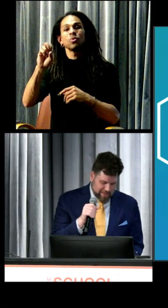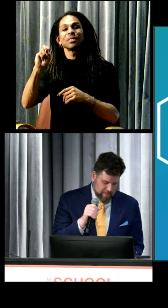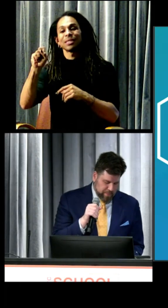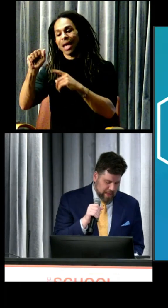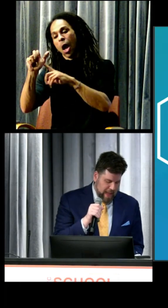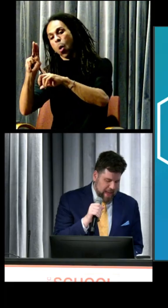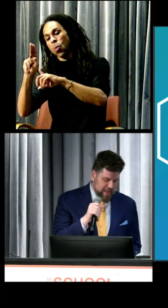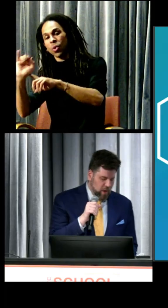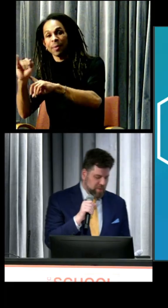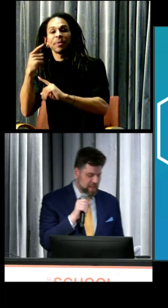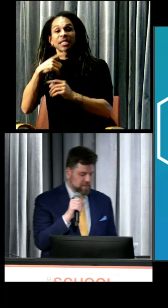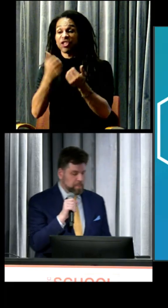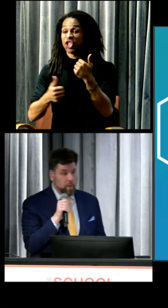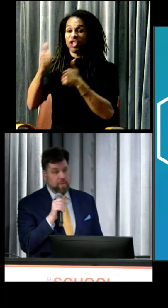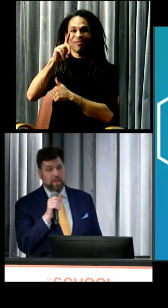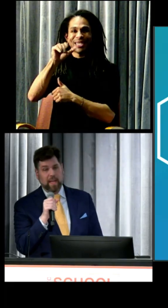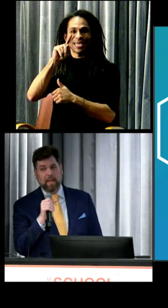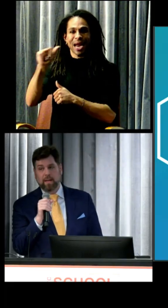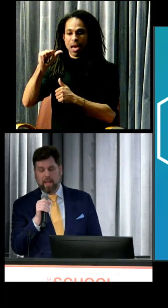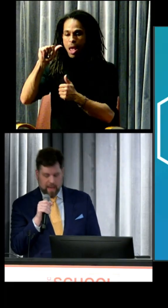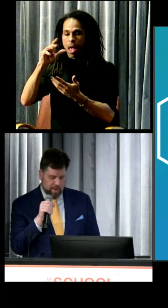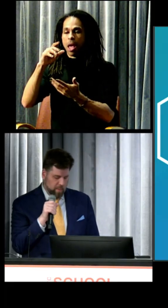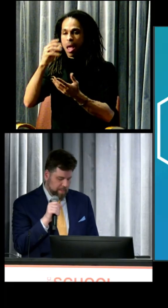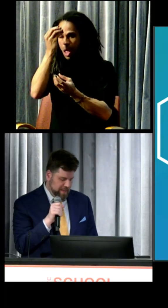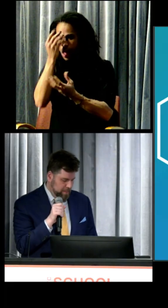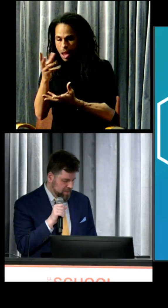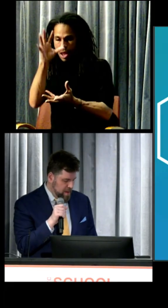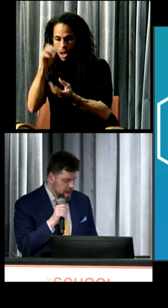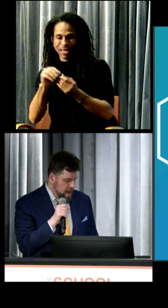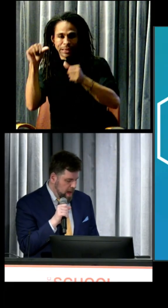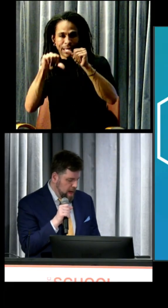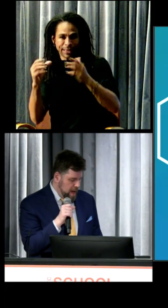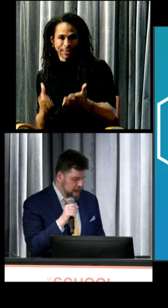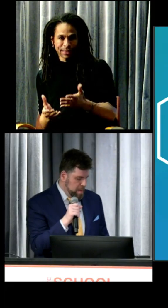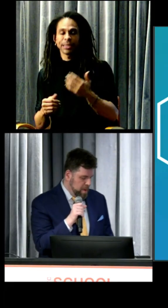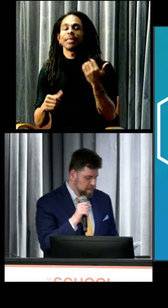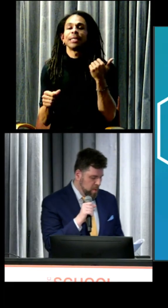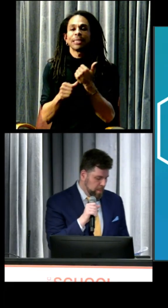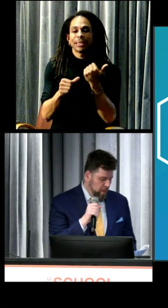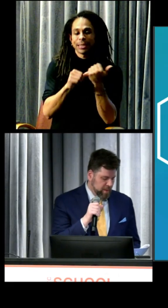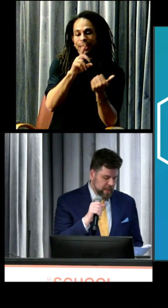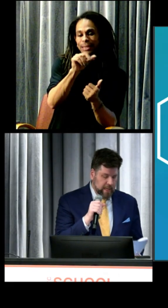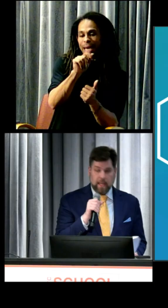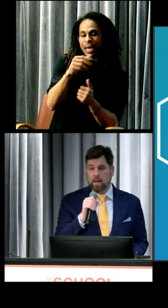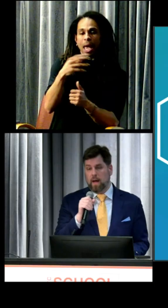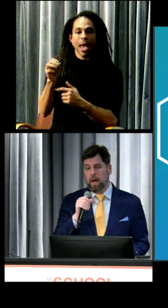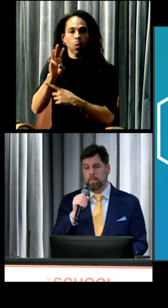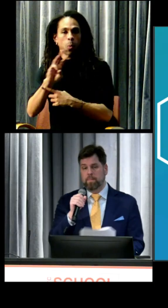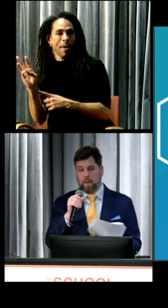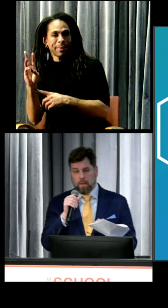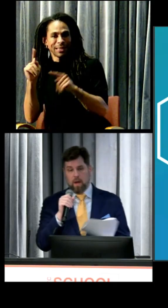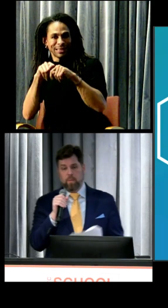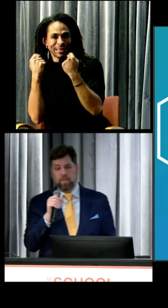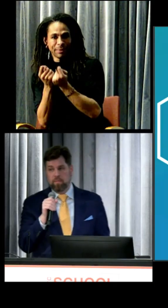that's a really daunting task. So our goal here, working with the Manhattan Borough President, they were interested in